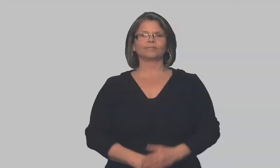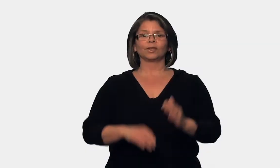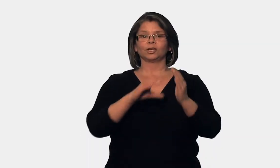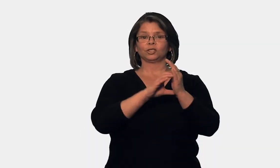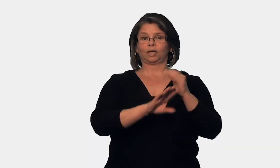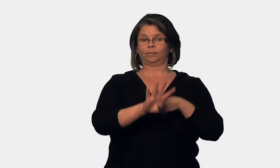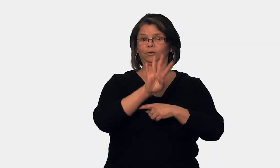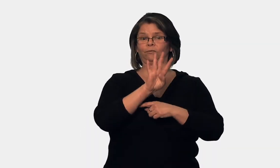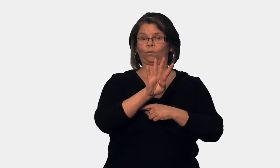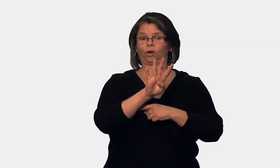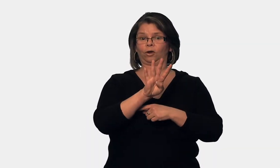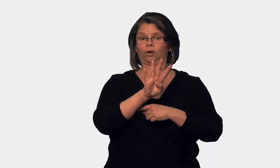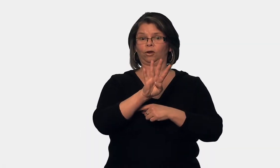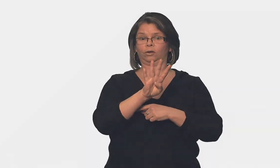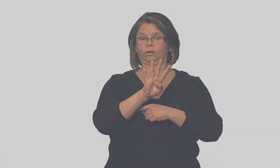Chapter 4: